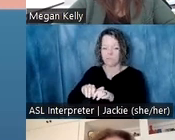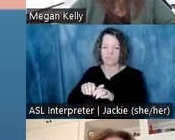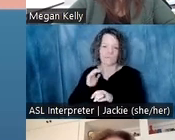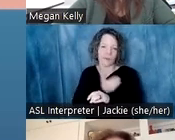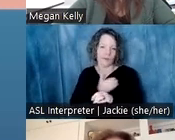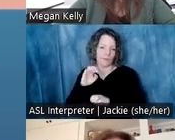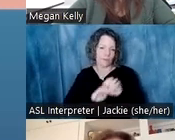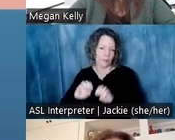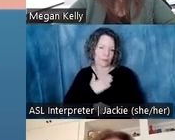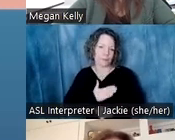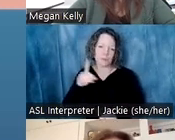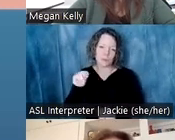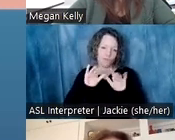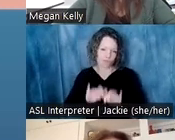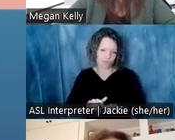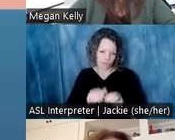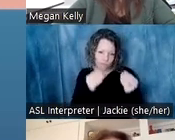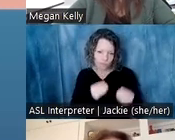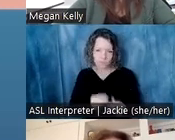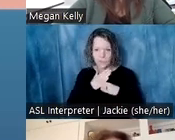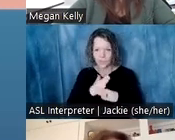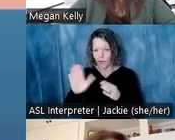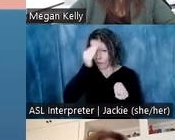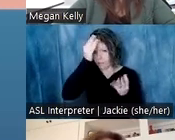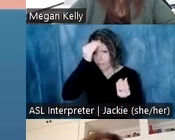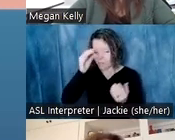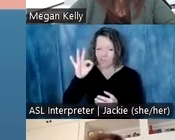The other thing that will happen, although we would love it if you, as I mentioned earlier,